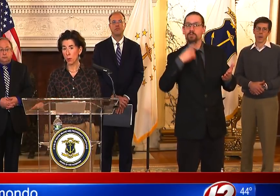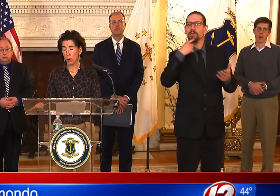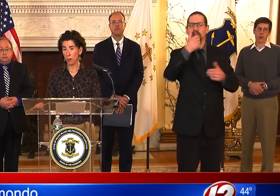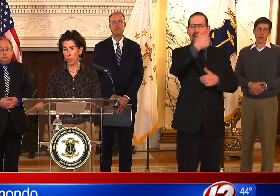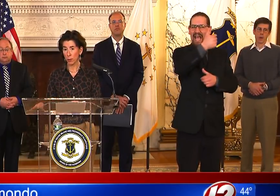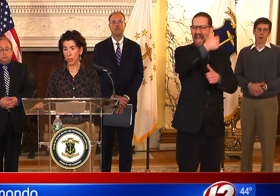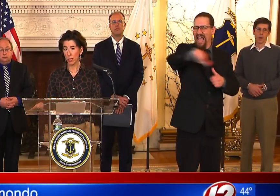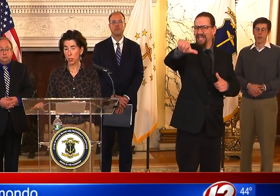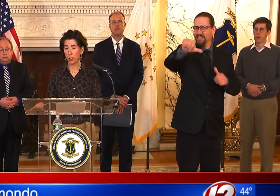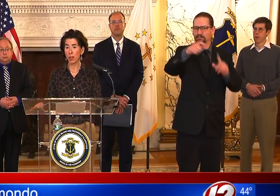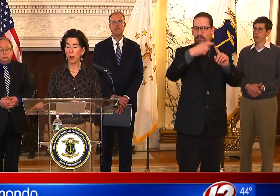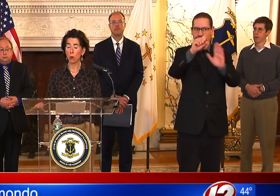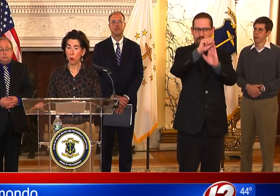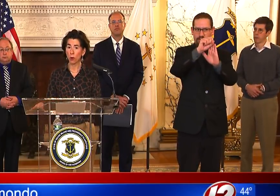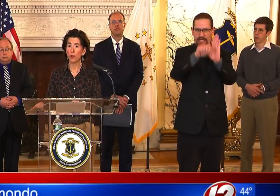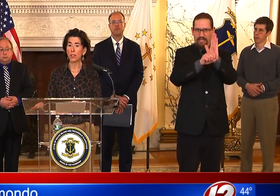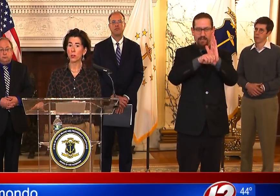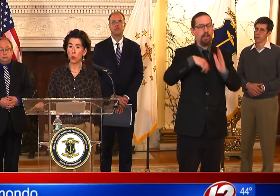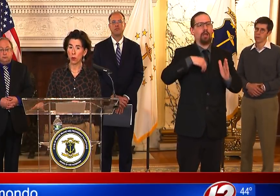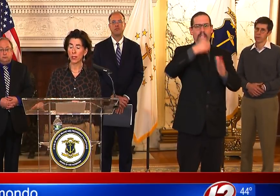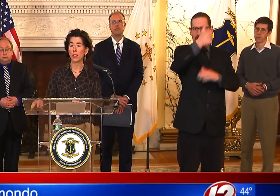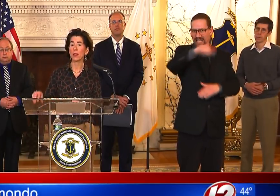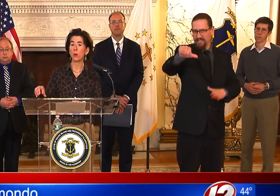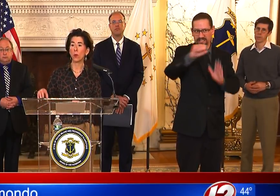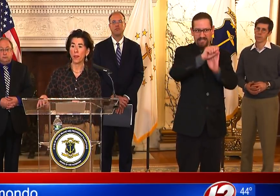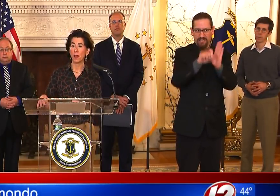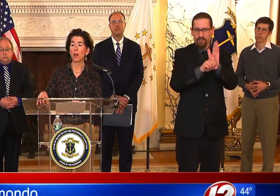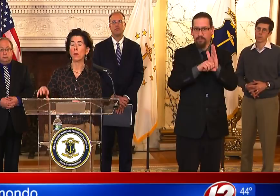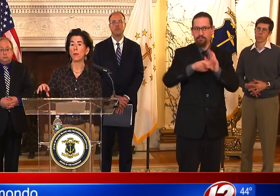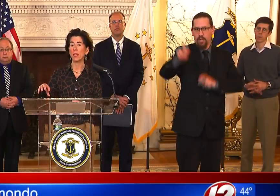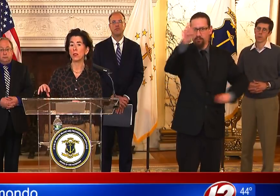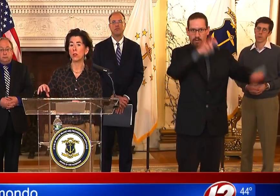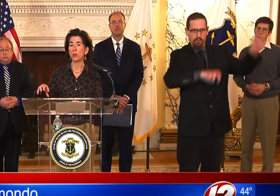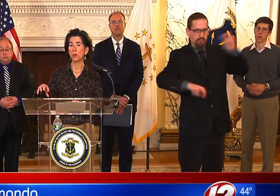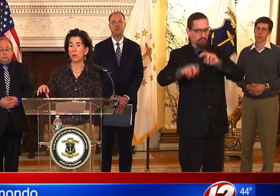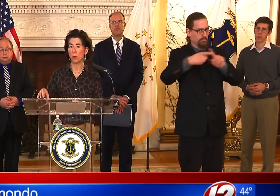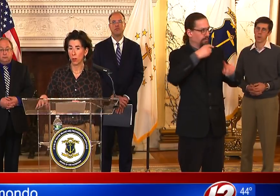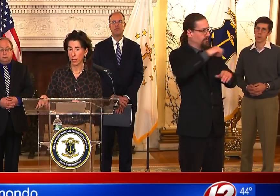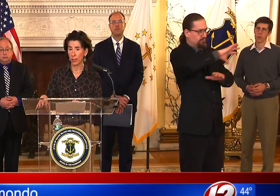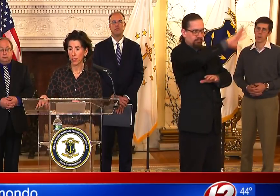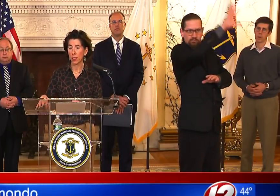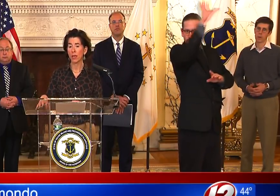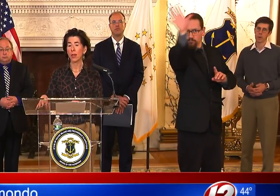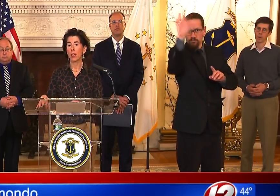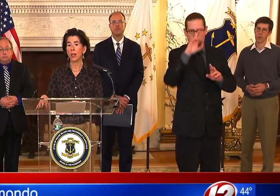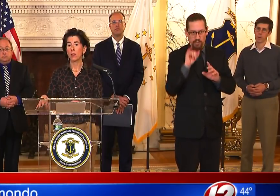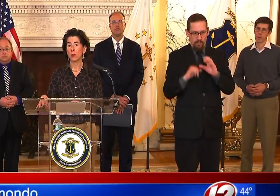SIGNED AN EXECUTIVE ORDER SAYING THAT ALL TRAVELERS FROM ANY OTHER STATE BY ANY MODE OF